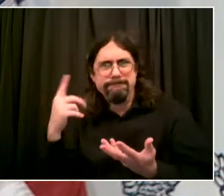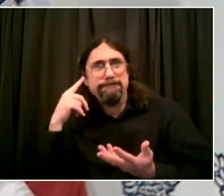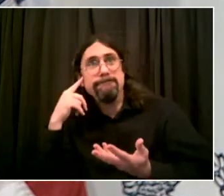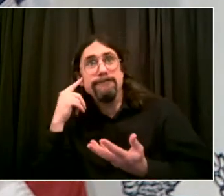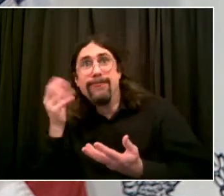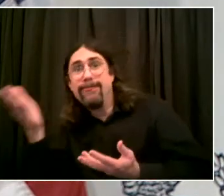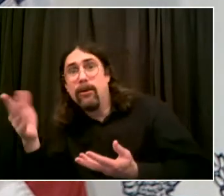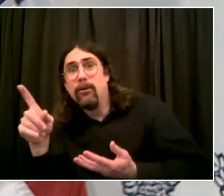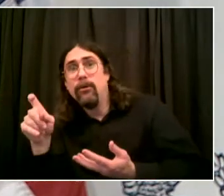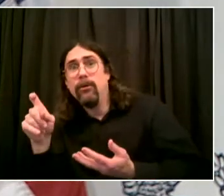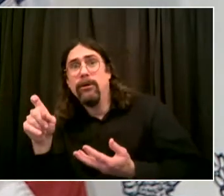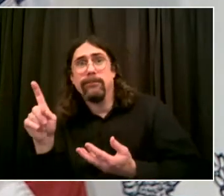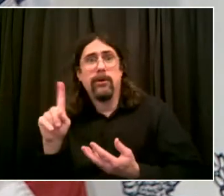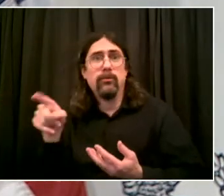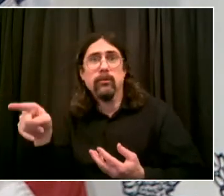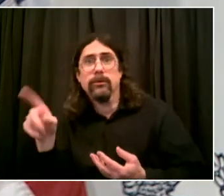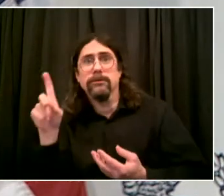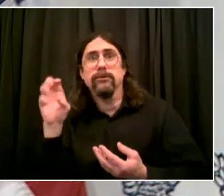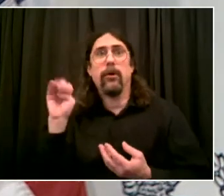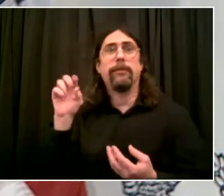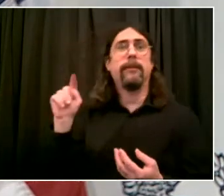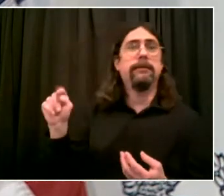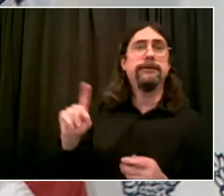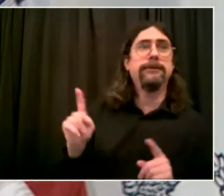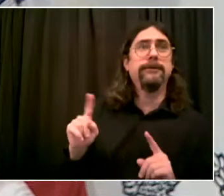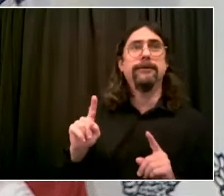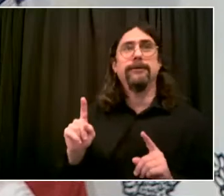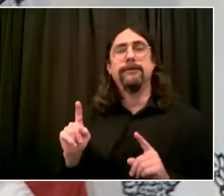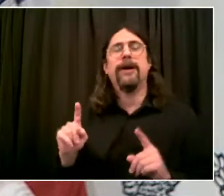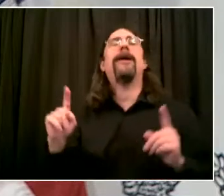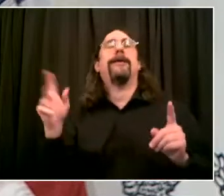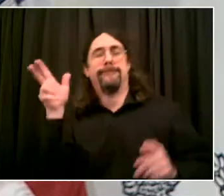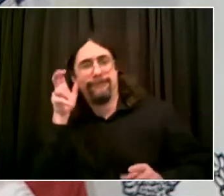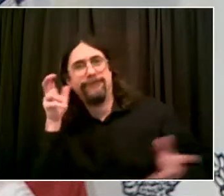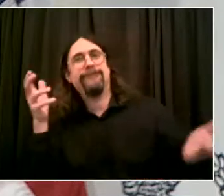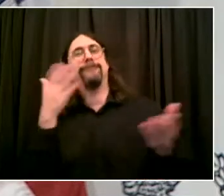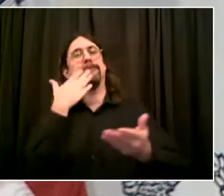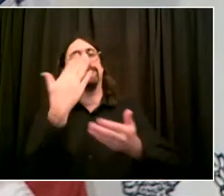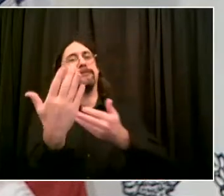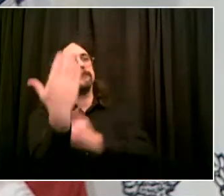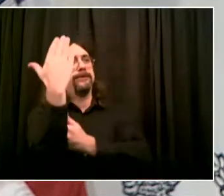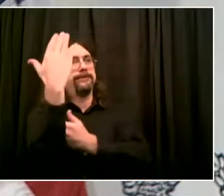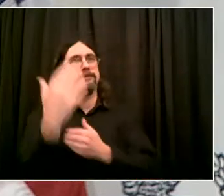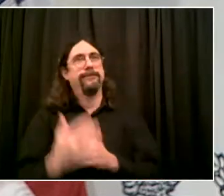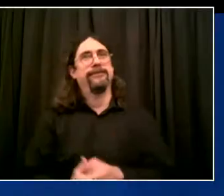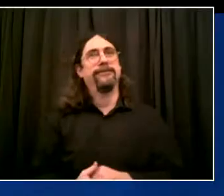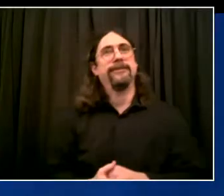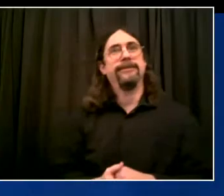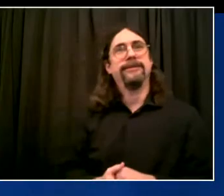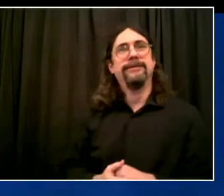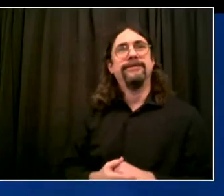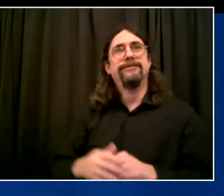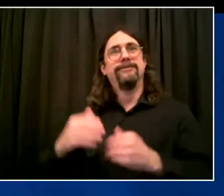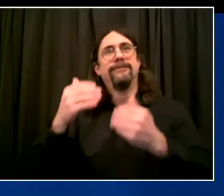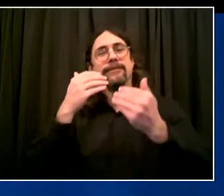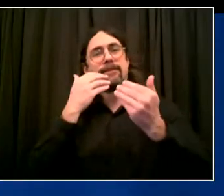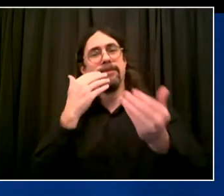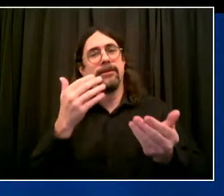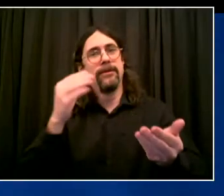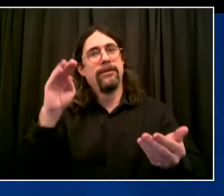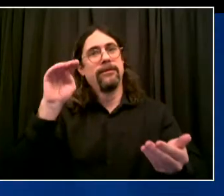DERMOT SHEA.